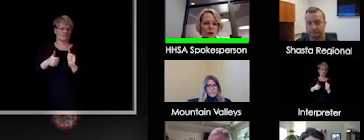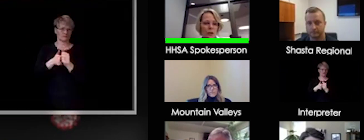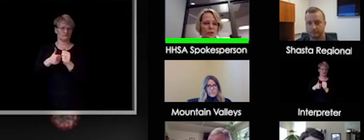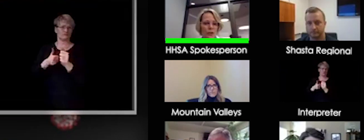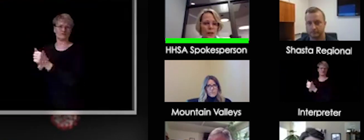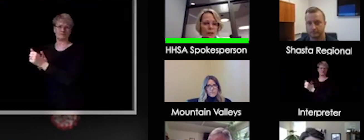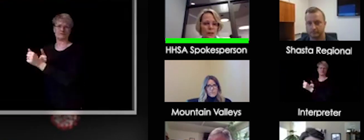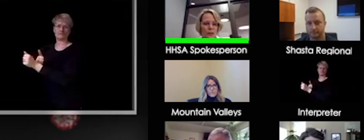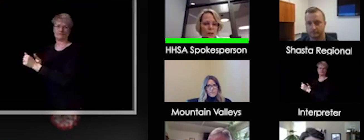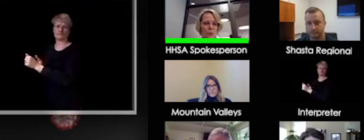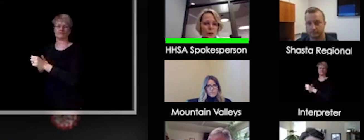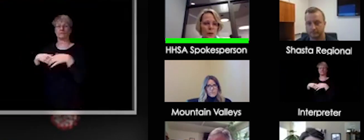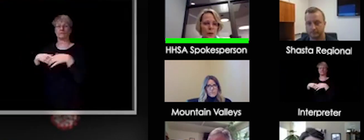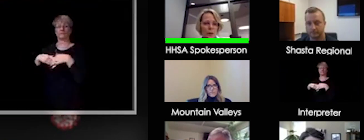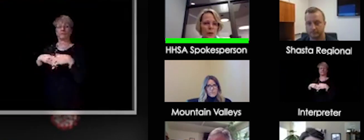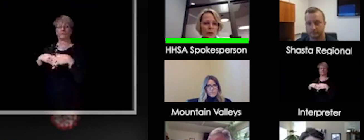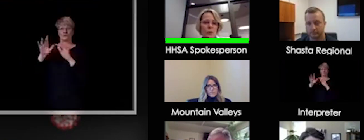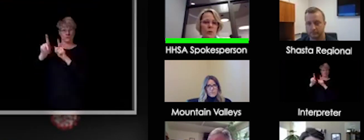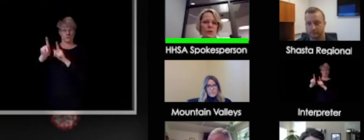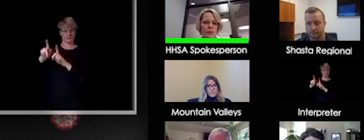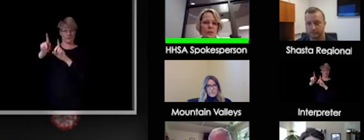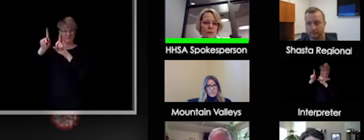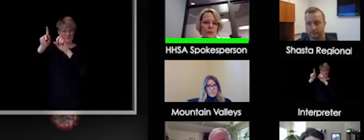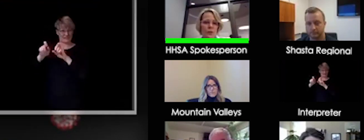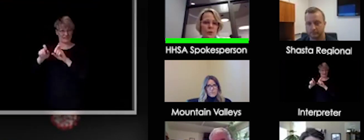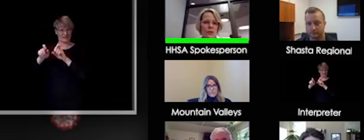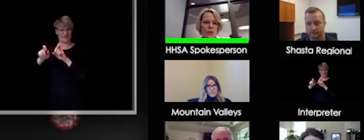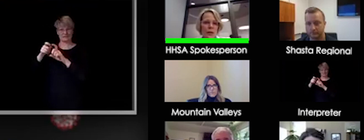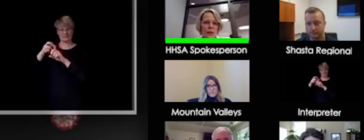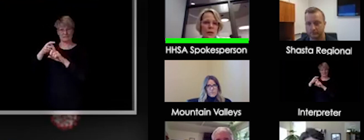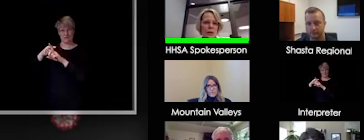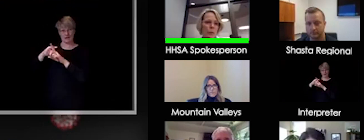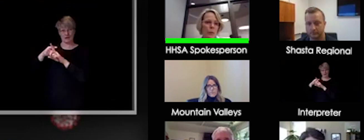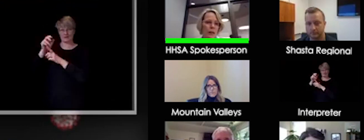to identify close contacts. Then we implement quarantine orders for those individuals and